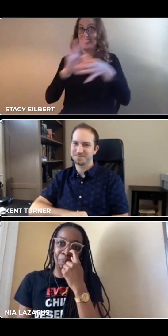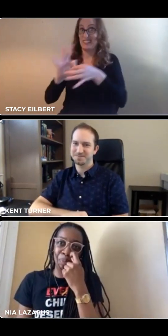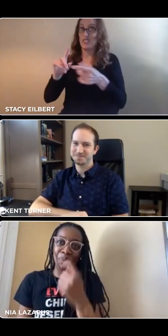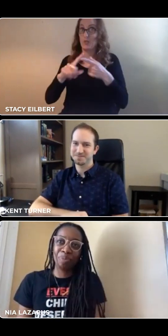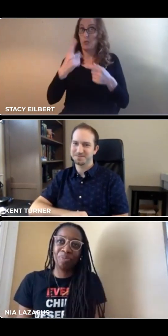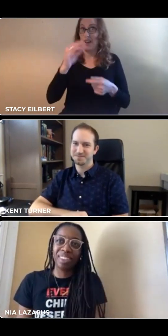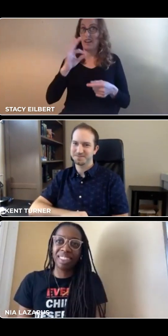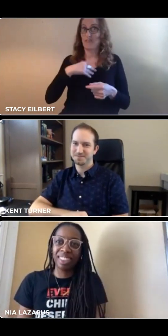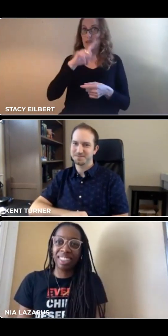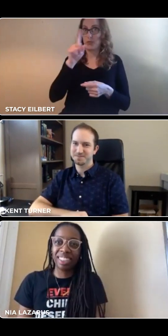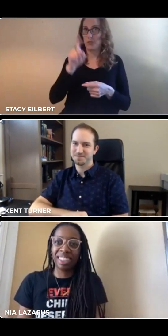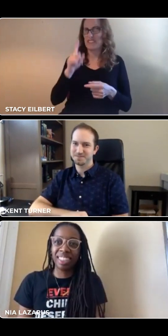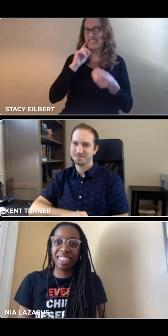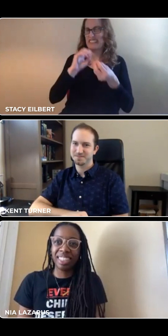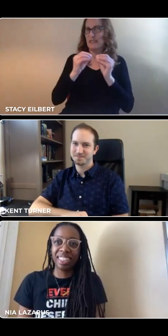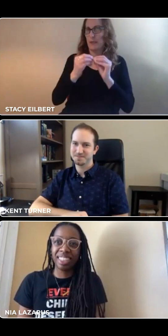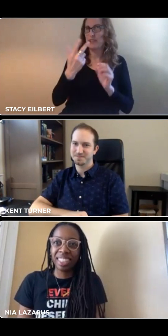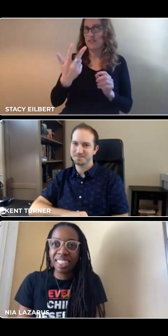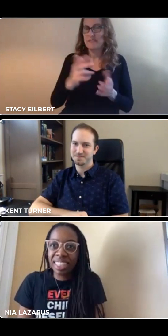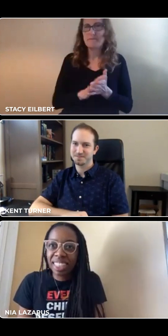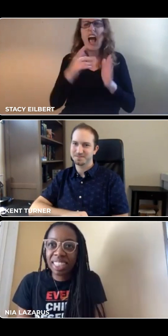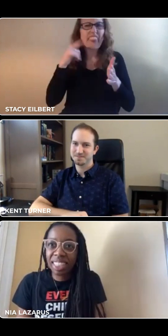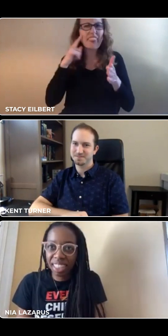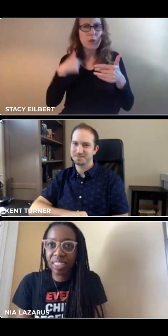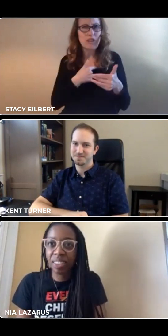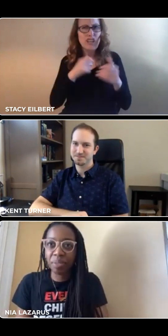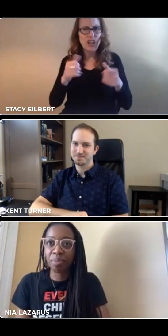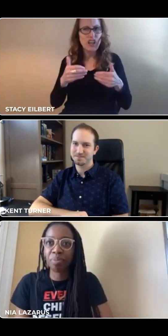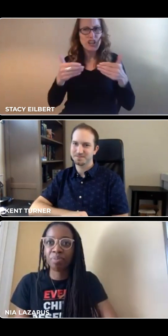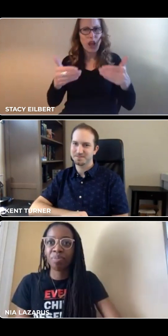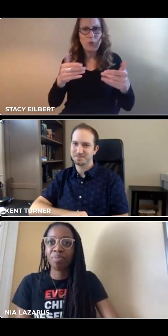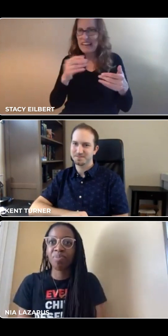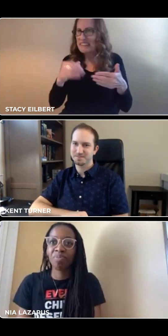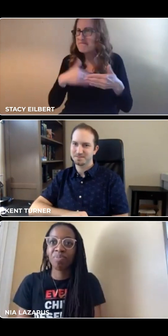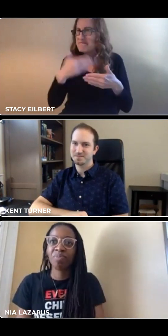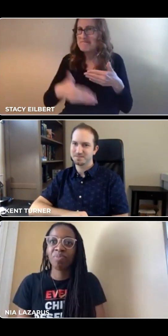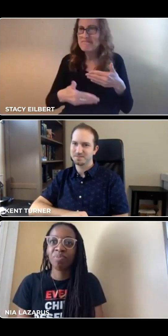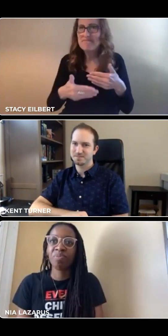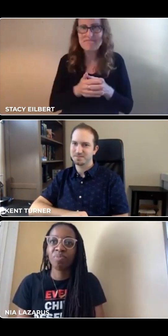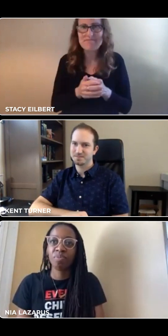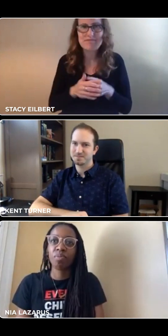We will definitely be patient with you and we will keep going. That actually ties in with Question #3. [Laugh.]